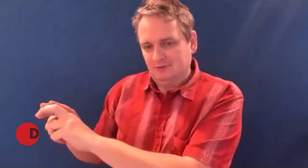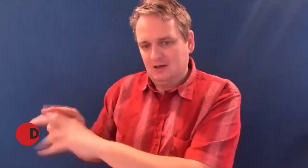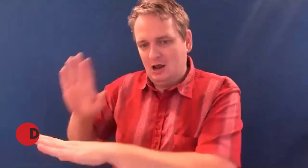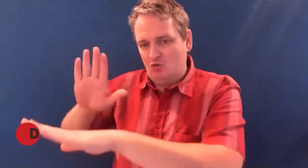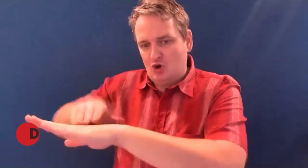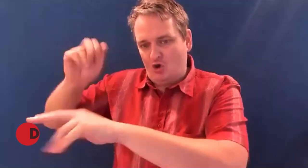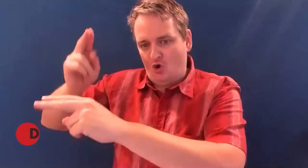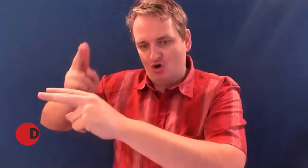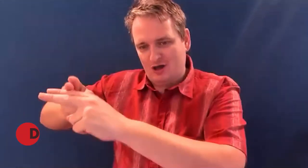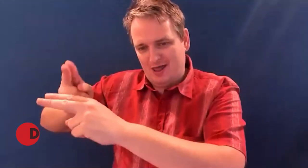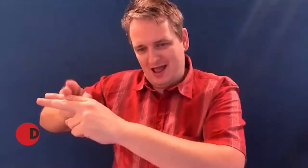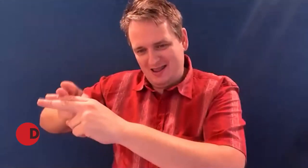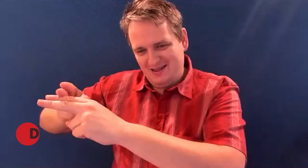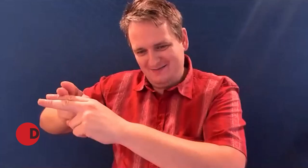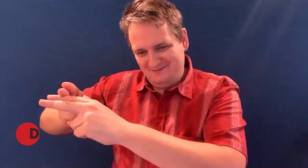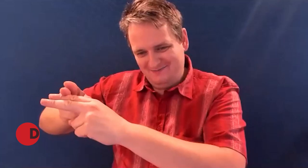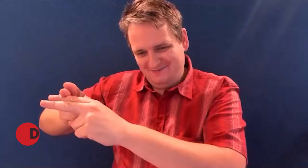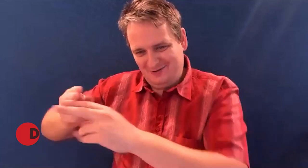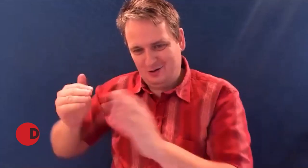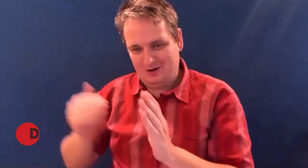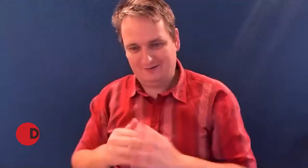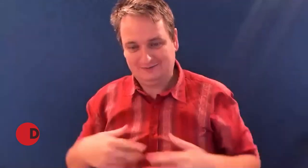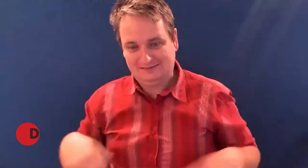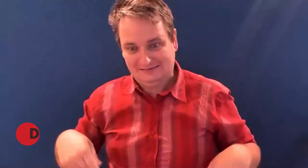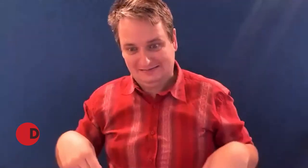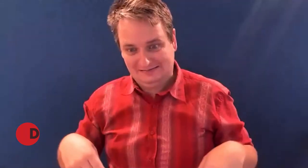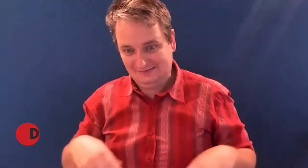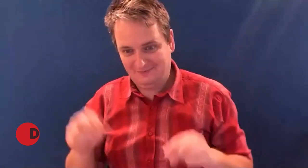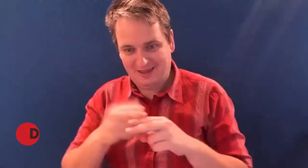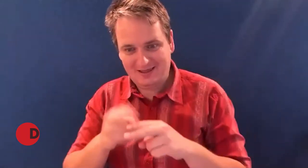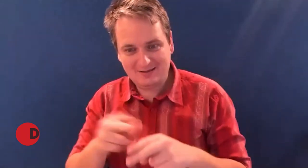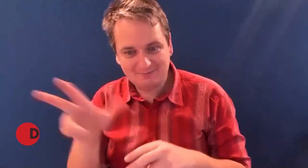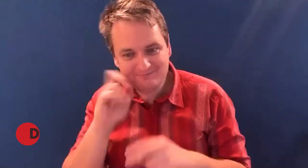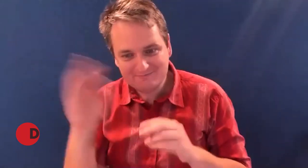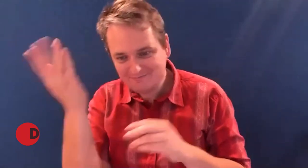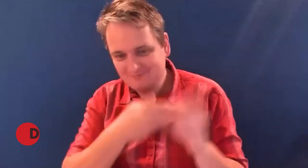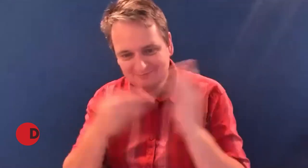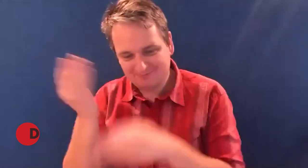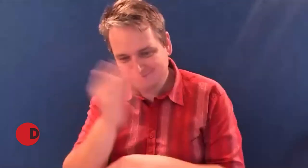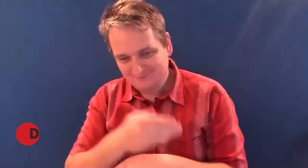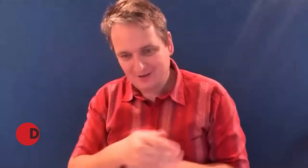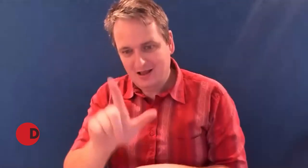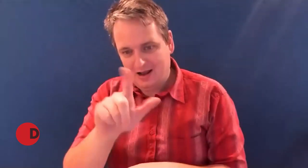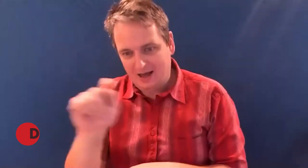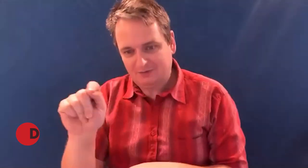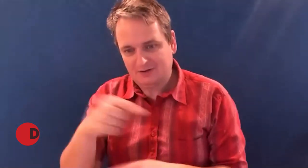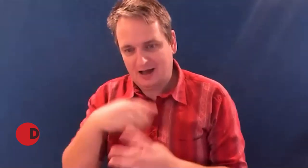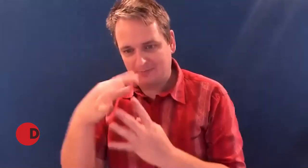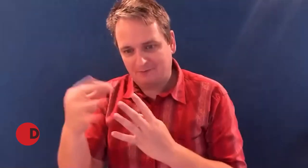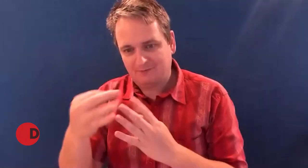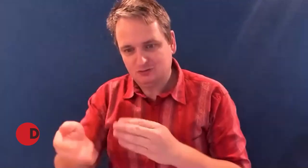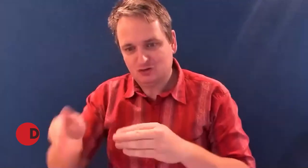to wait for your name to be called. Many dread waiting for their name to be called and not missing it.